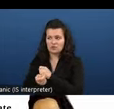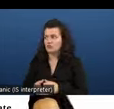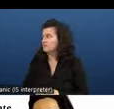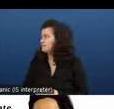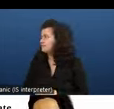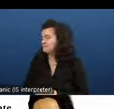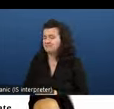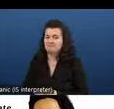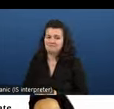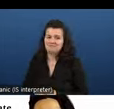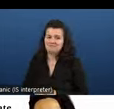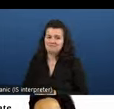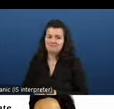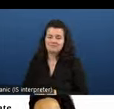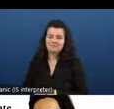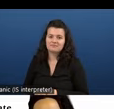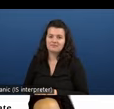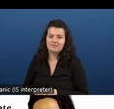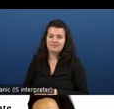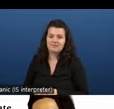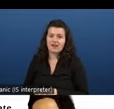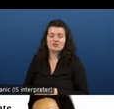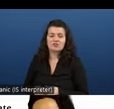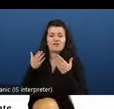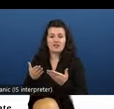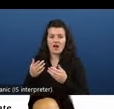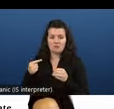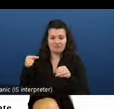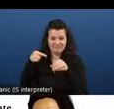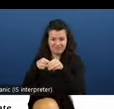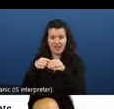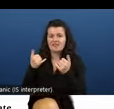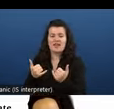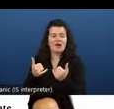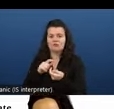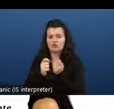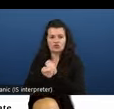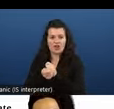components so ensuring that those are packaged quite nicely and ready for for shelves.